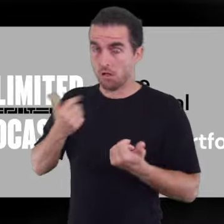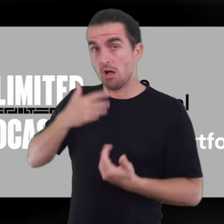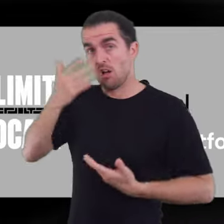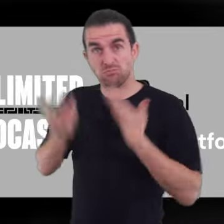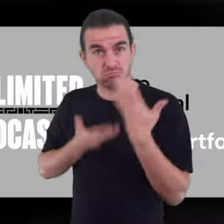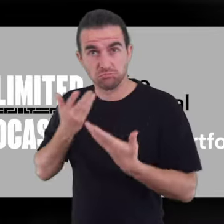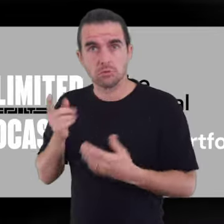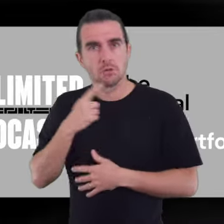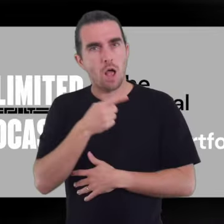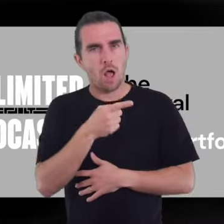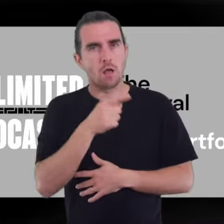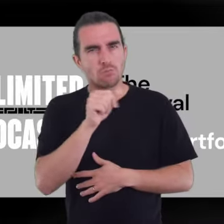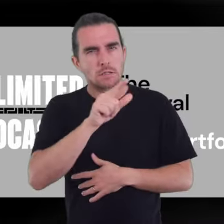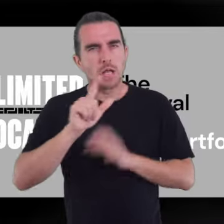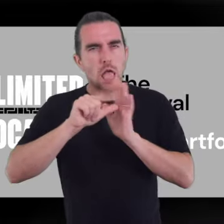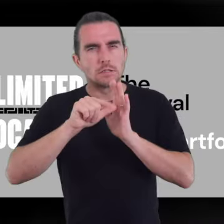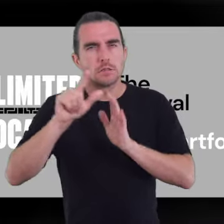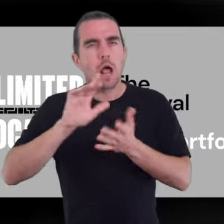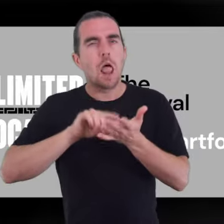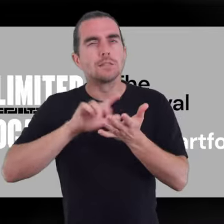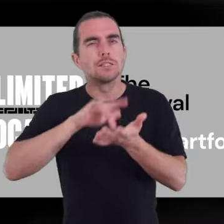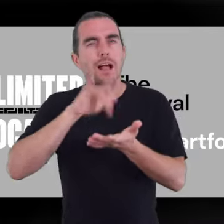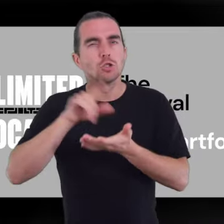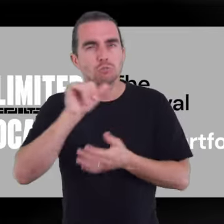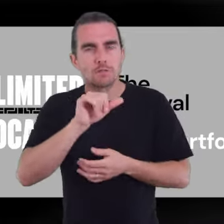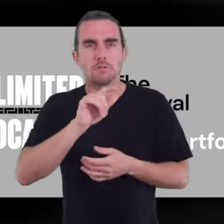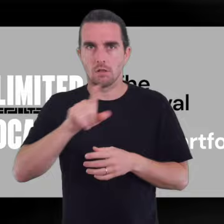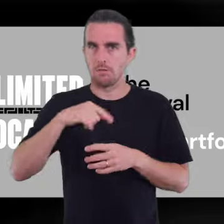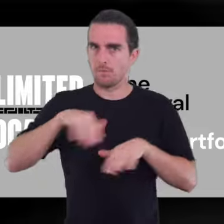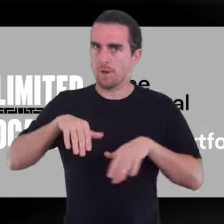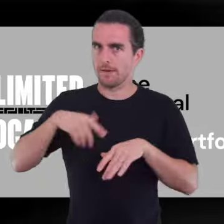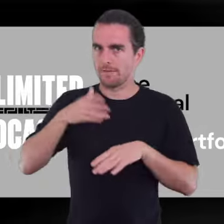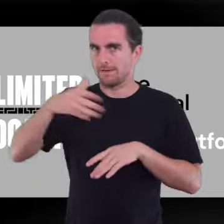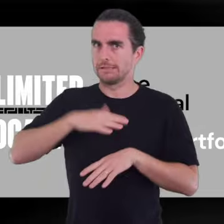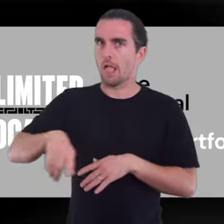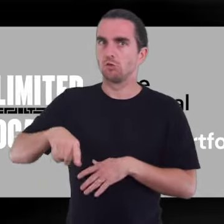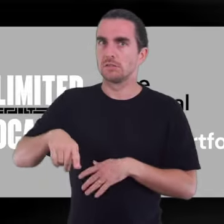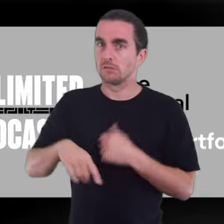She was like, "Oh, is it late in the leisure center? "That's where my kids go swimming," so I think yeah, it will be, yeah,